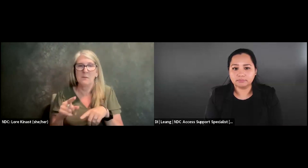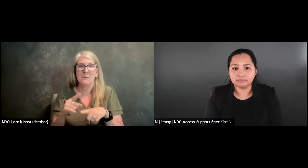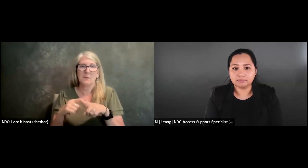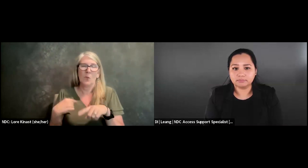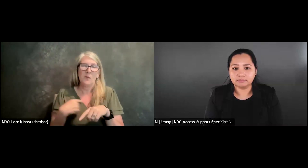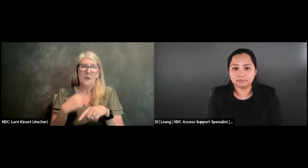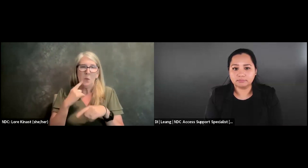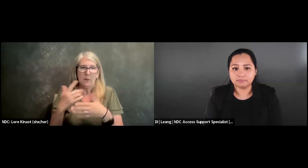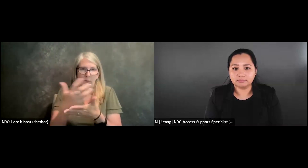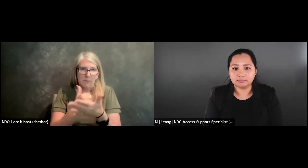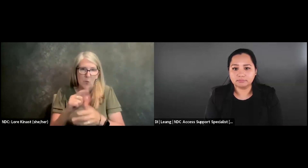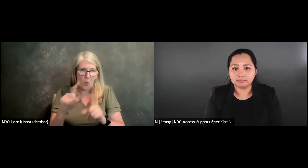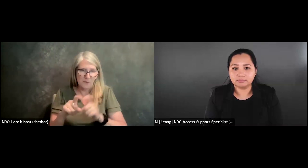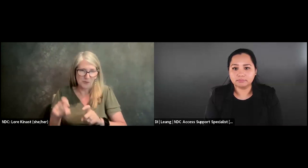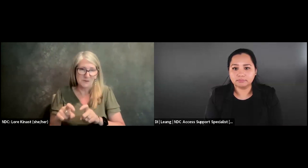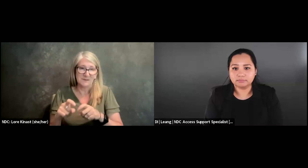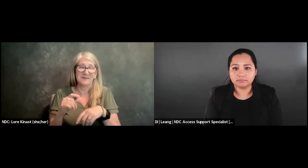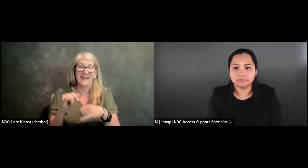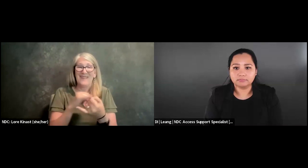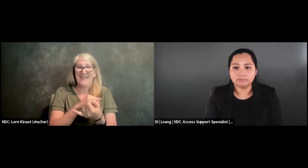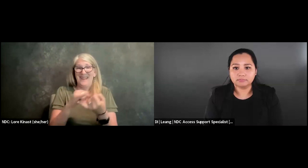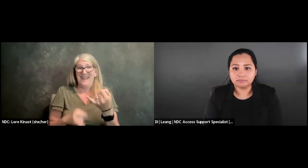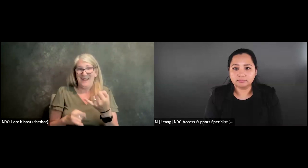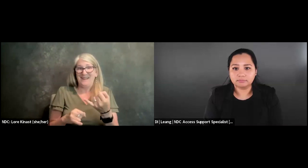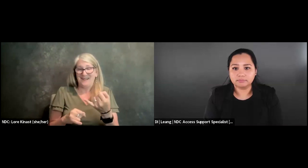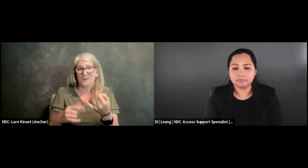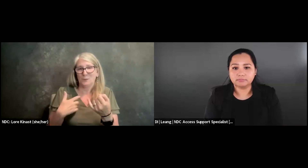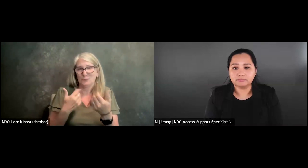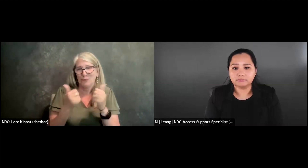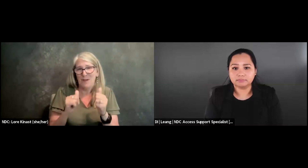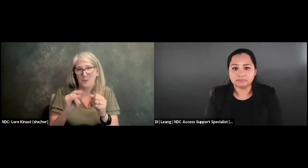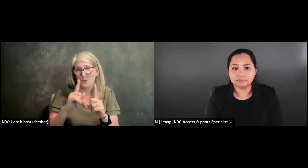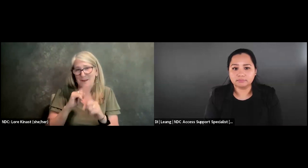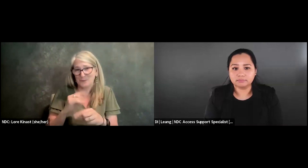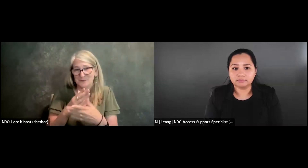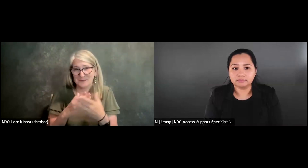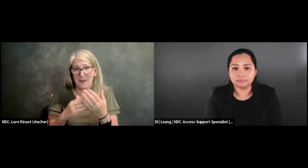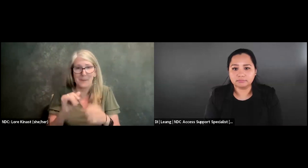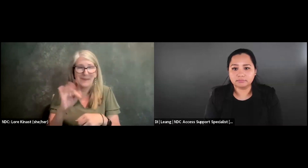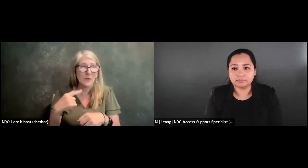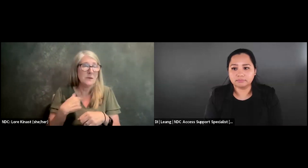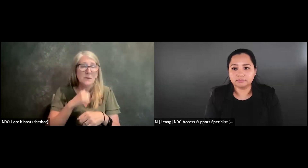We will gather your questions. And at the end of this session, we'll try our best to answer your questions.